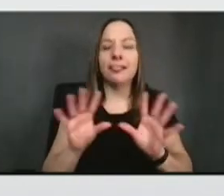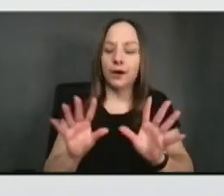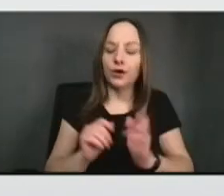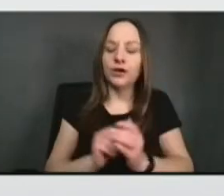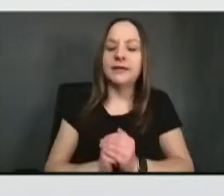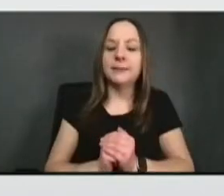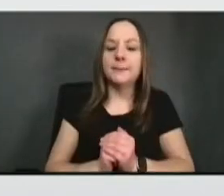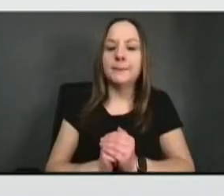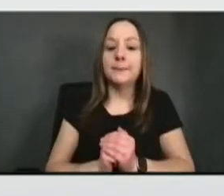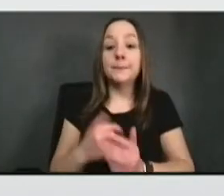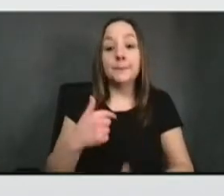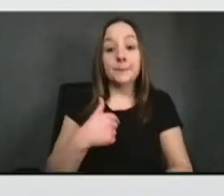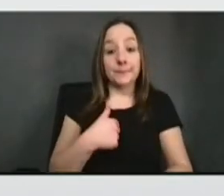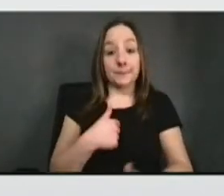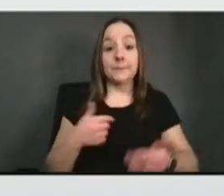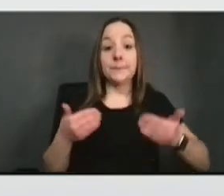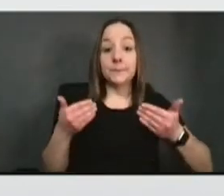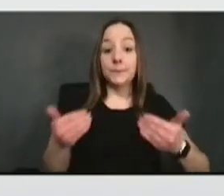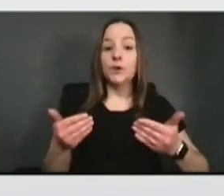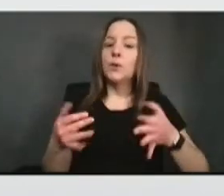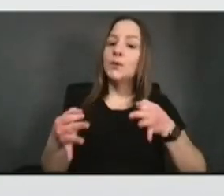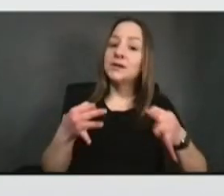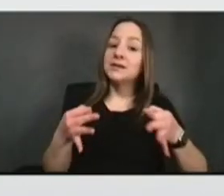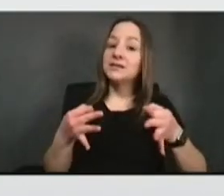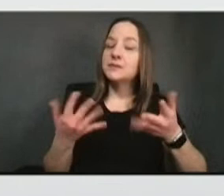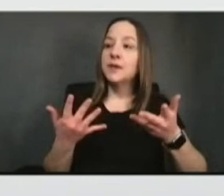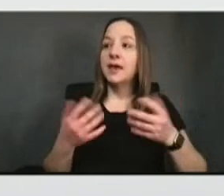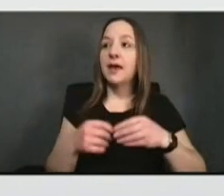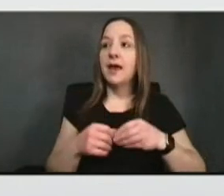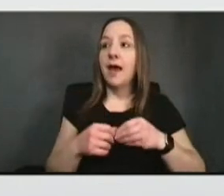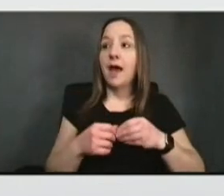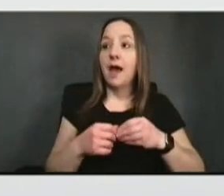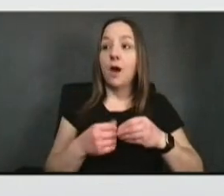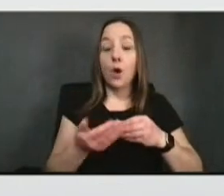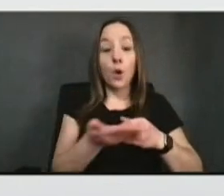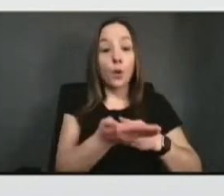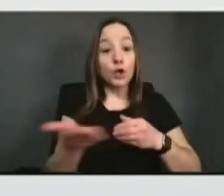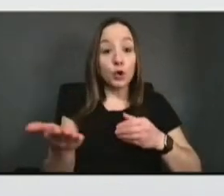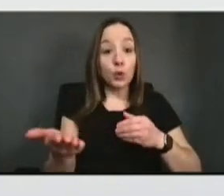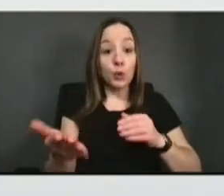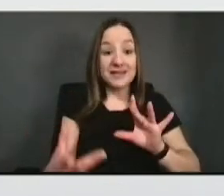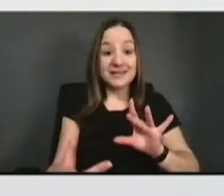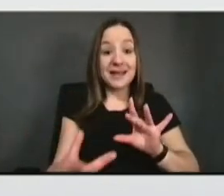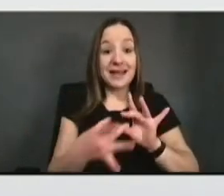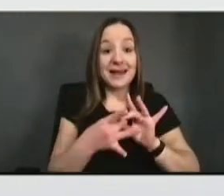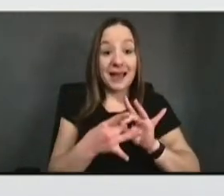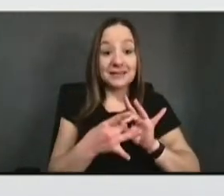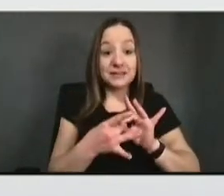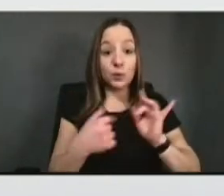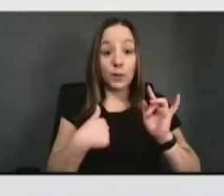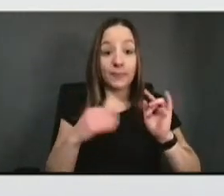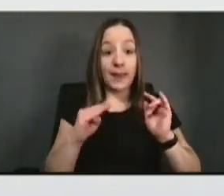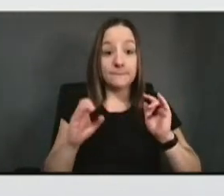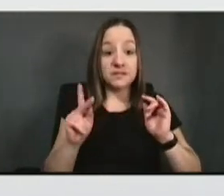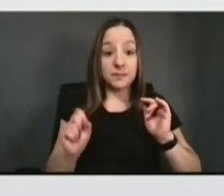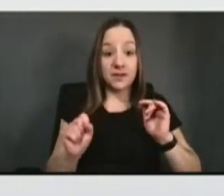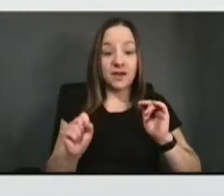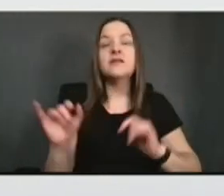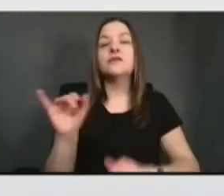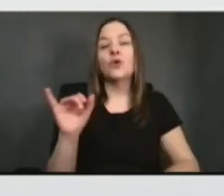communications and clarity, and I would like to take a moment to talk about how our audiences can